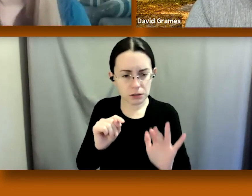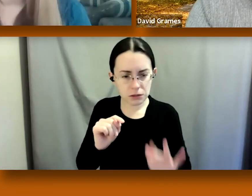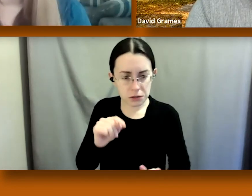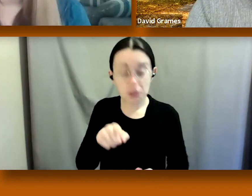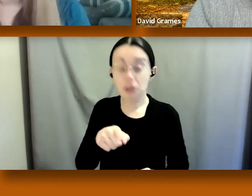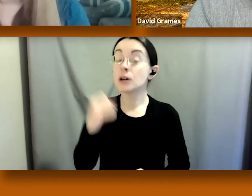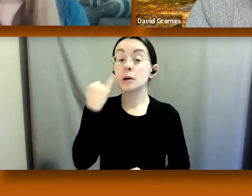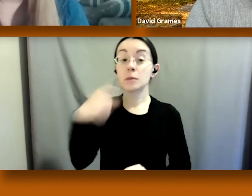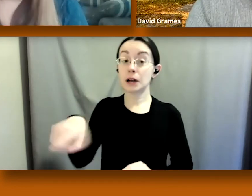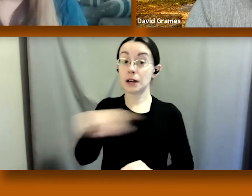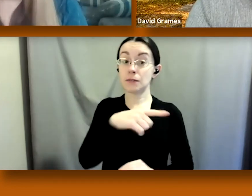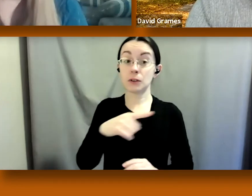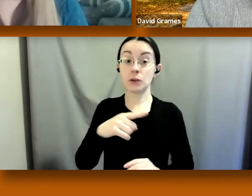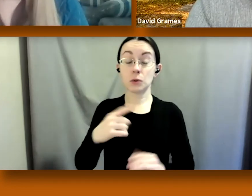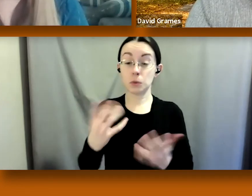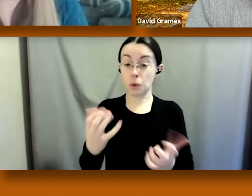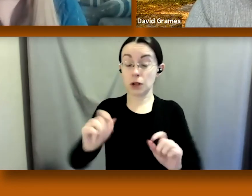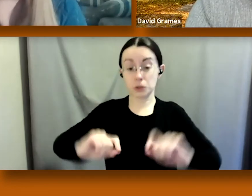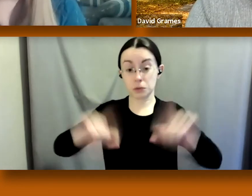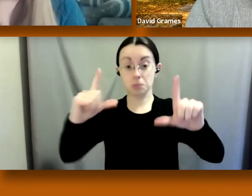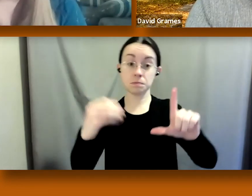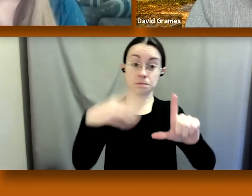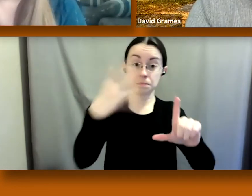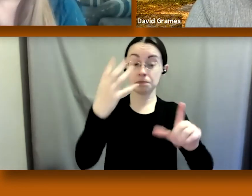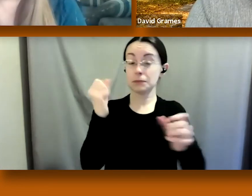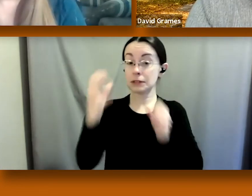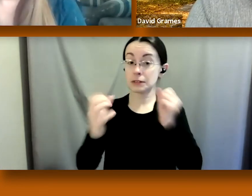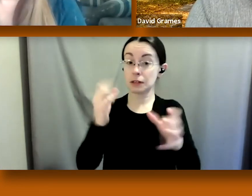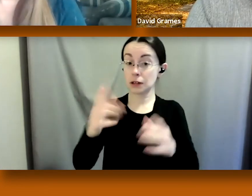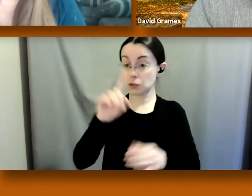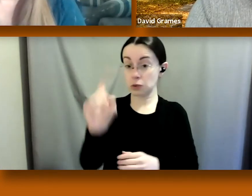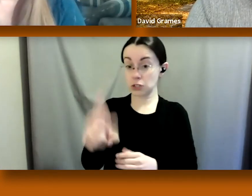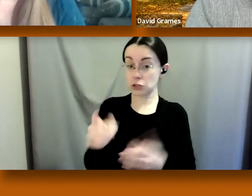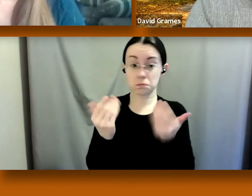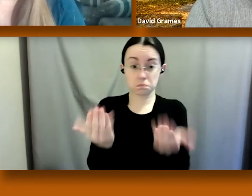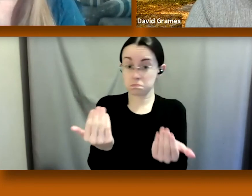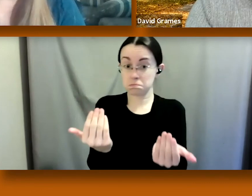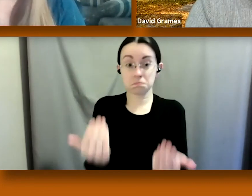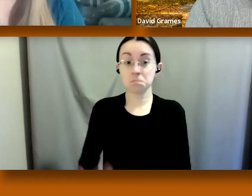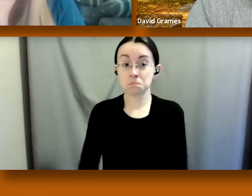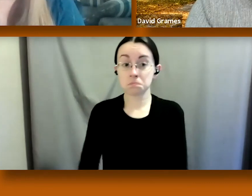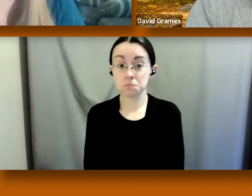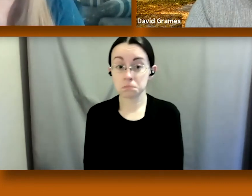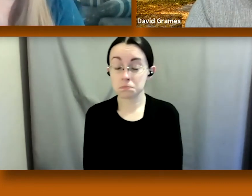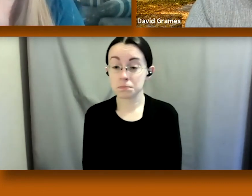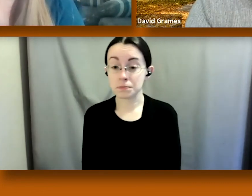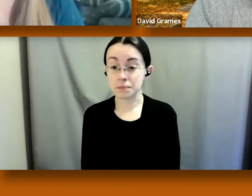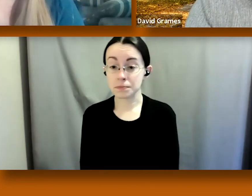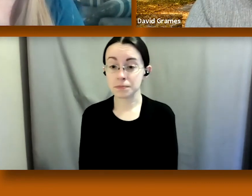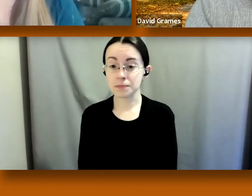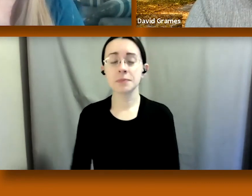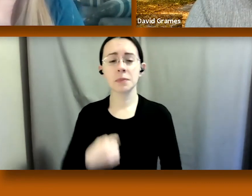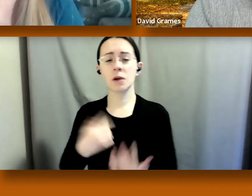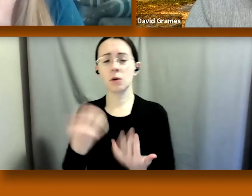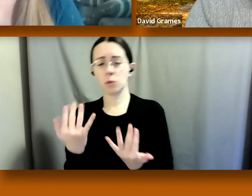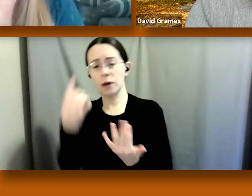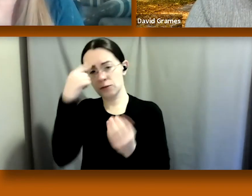turn your video on and sign a question as well, that's ok. Um, as we're waiting for more questions, I'm just gonna go over some